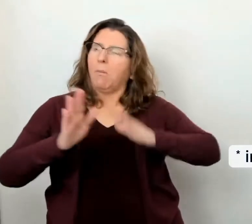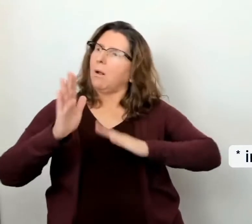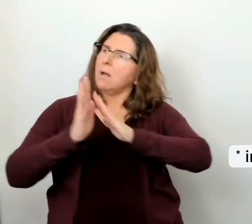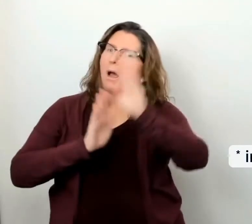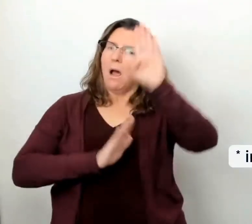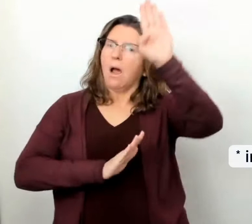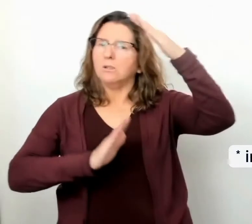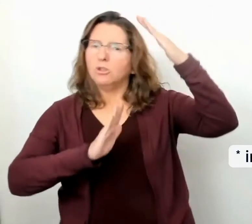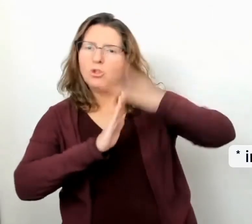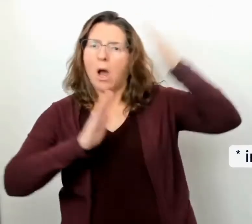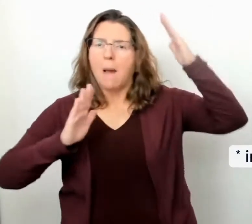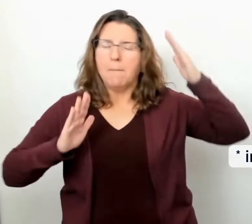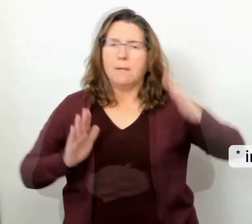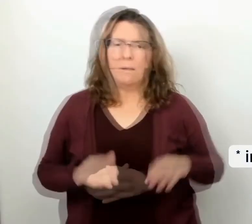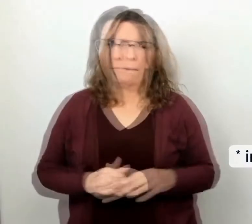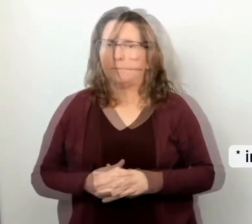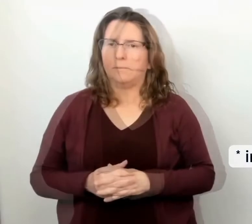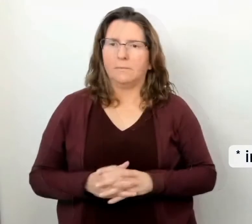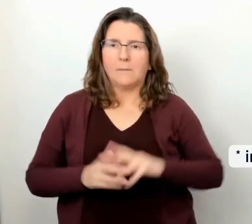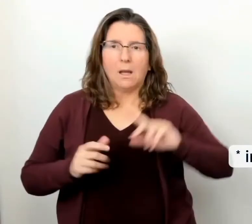The famous Joanne Weber makes it to the top!